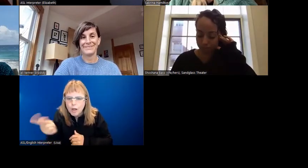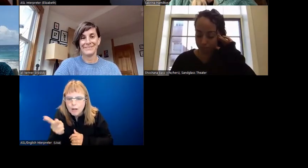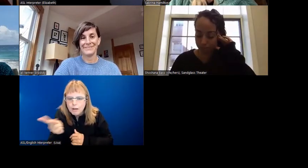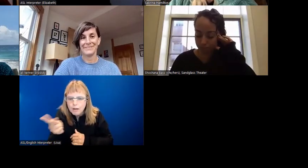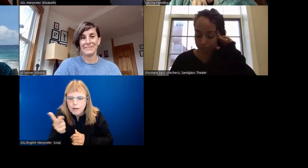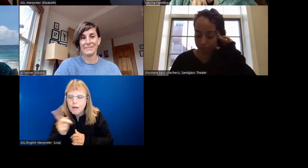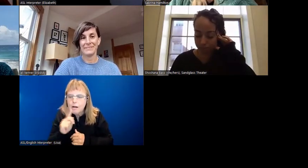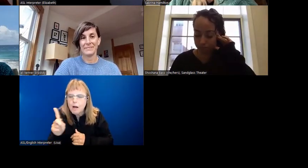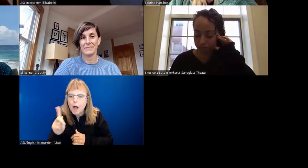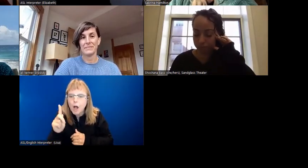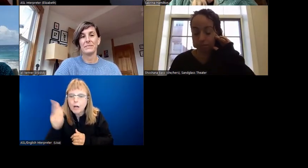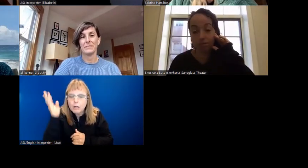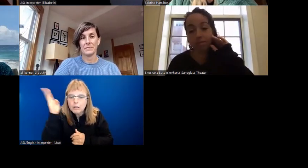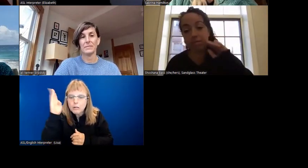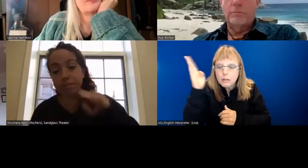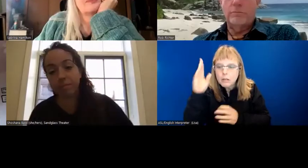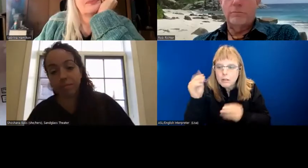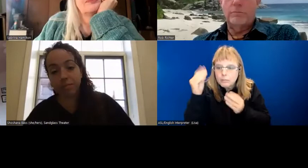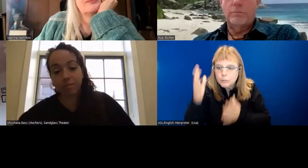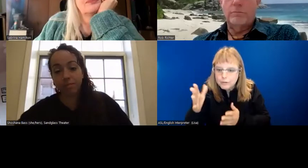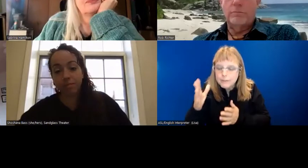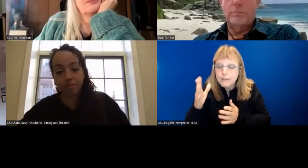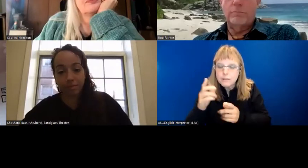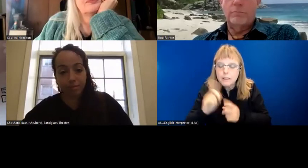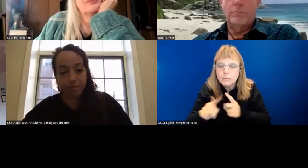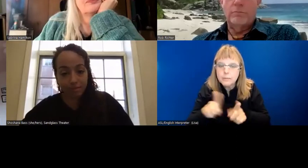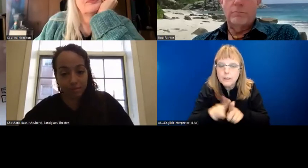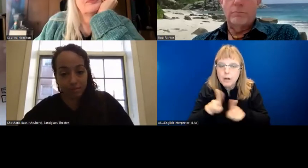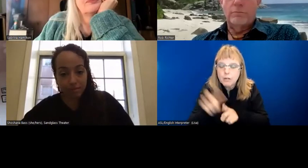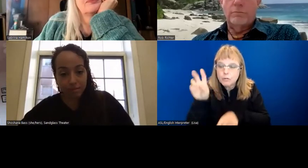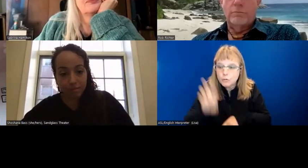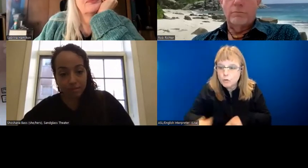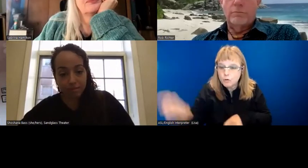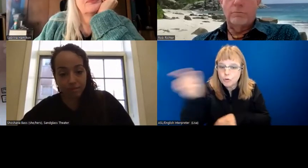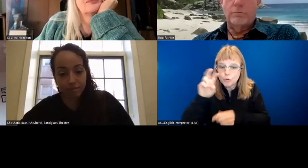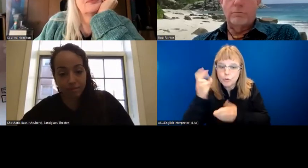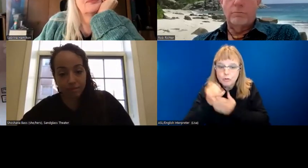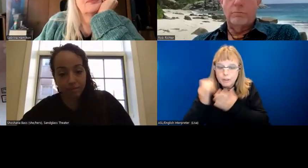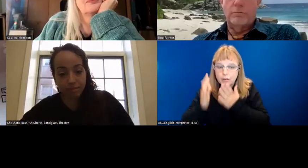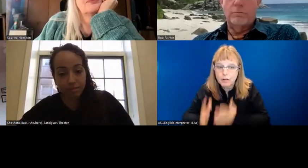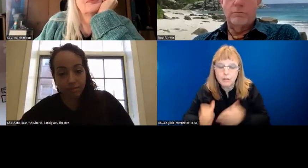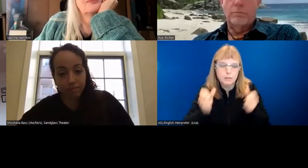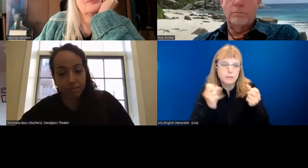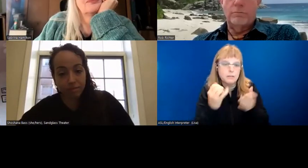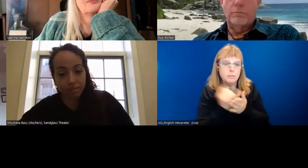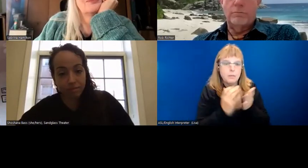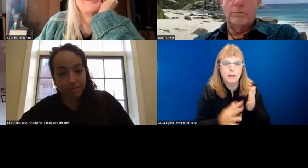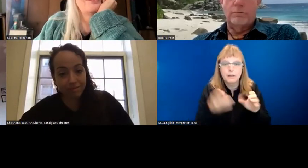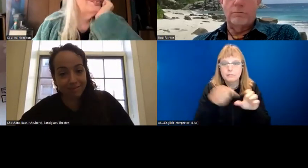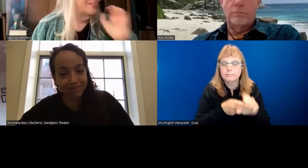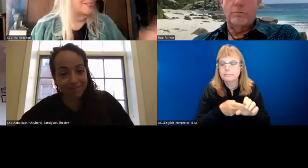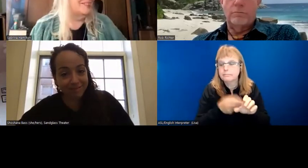but you're also both touring artists. And a lot of artists come to Idea Swap and it can be challenging sometimes.